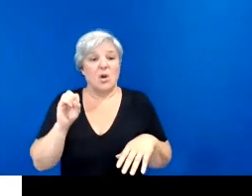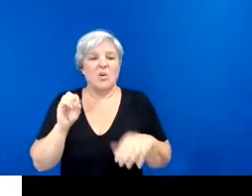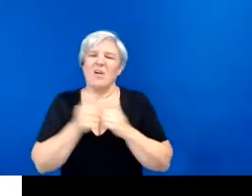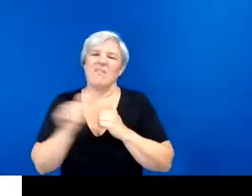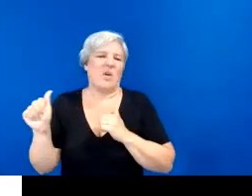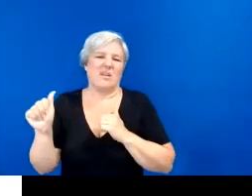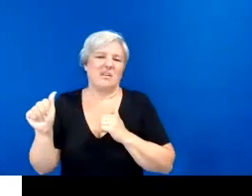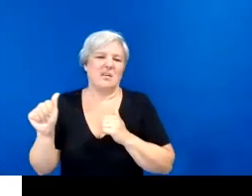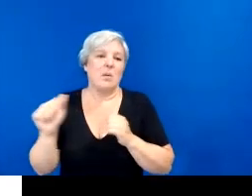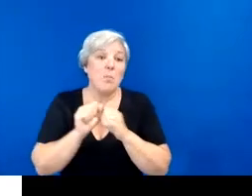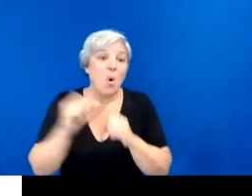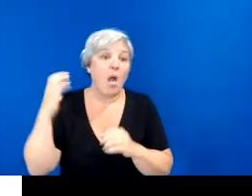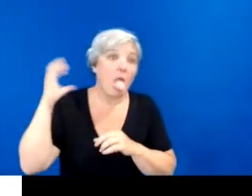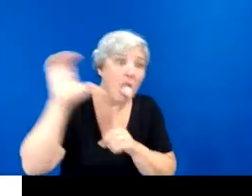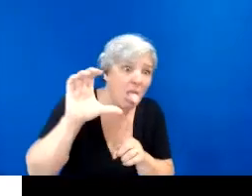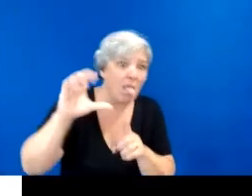That's not that's not what we want to avoid.